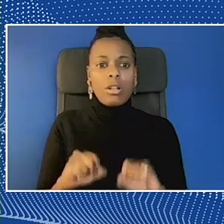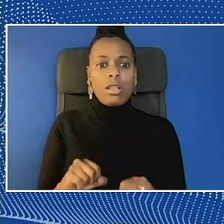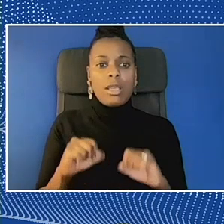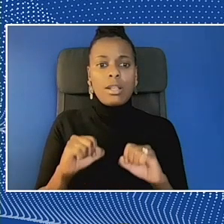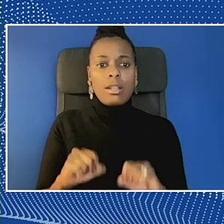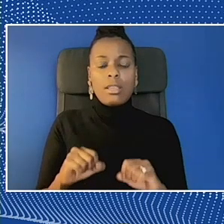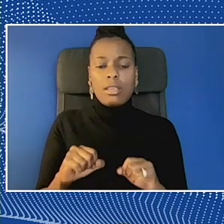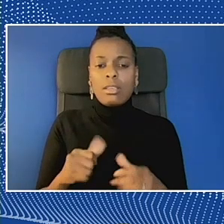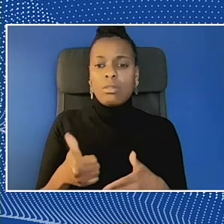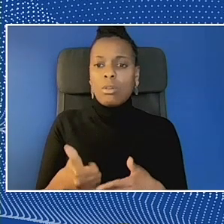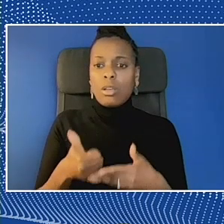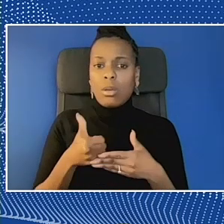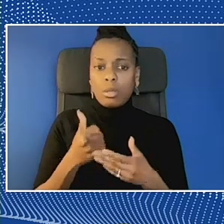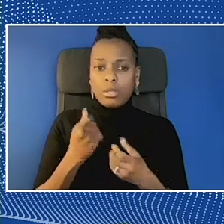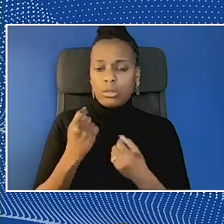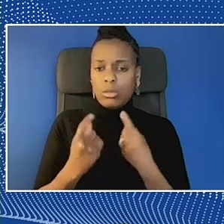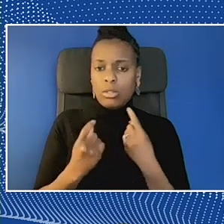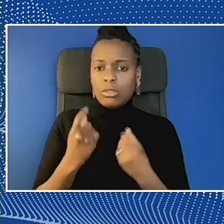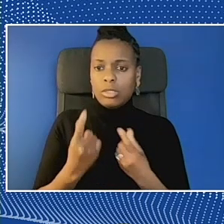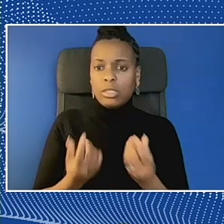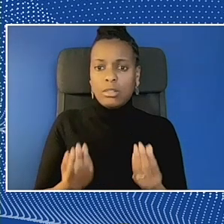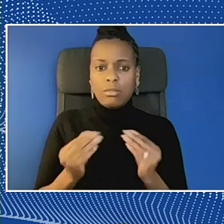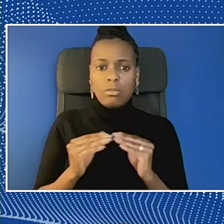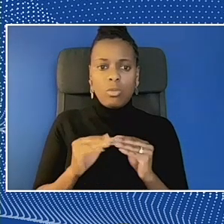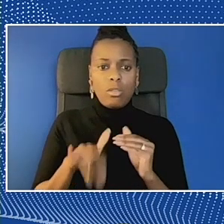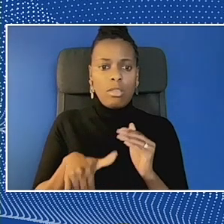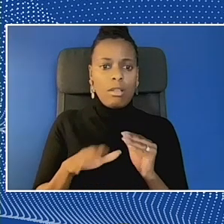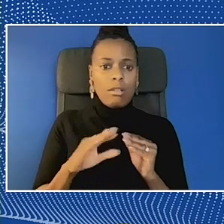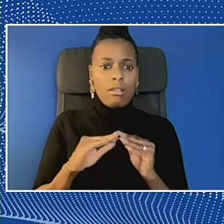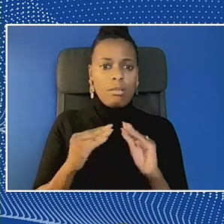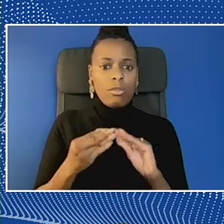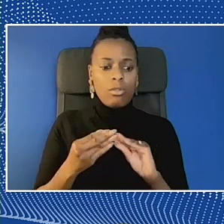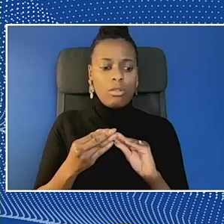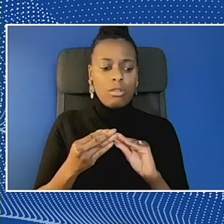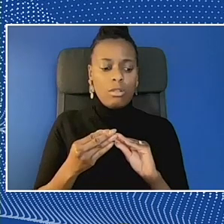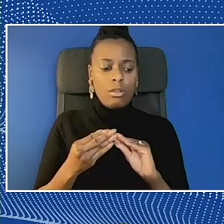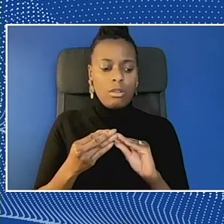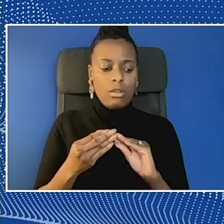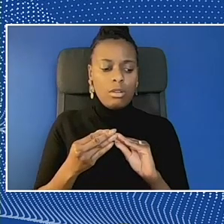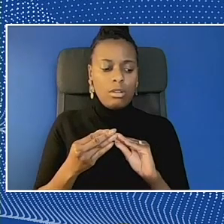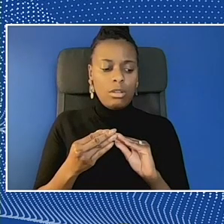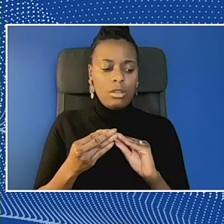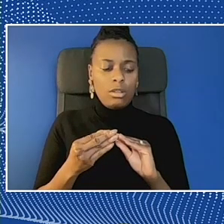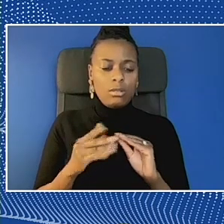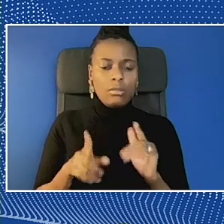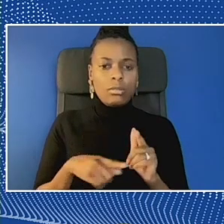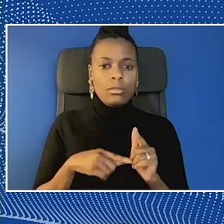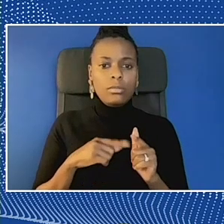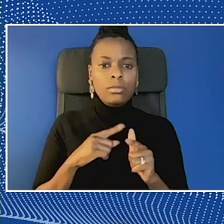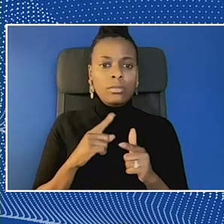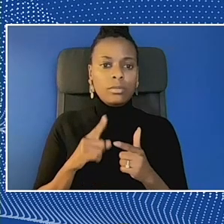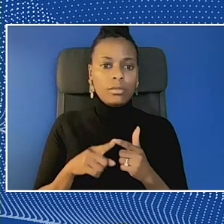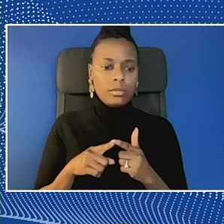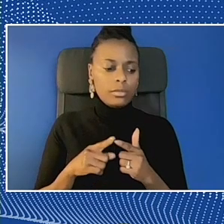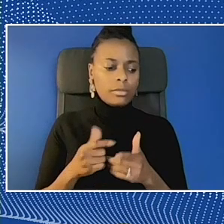understand a little bit more that number and you know, and then make us also feel a little bit better about whether or not